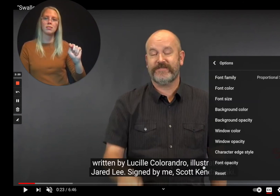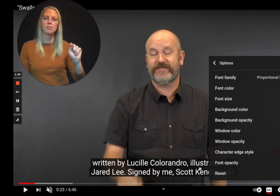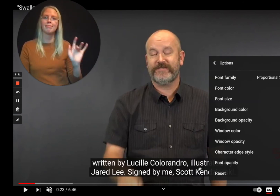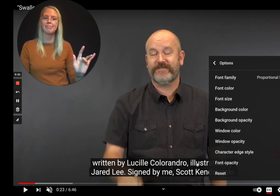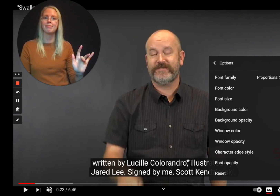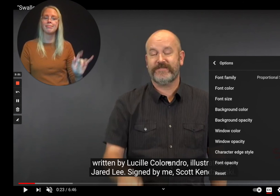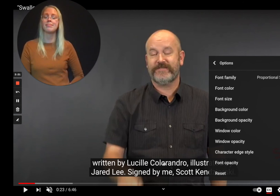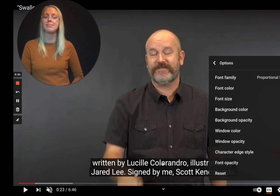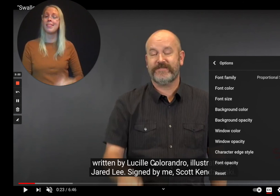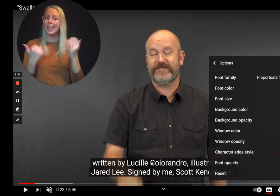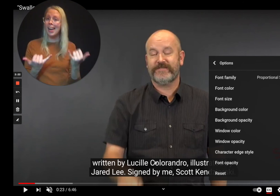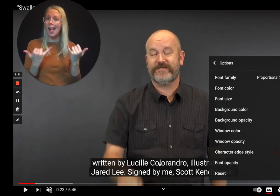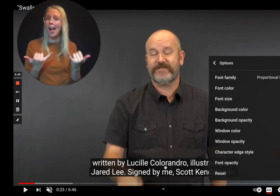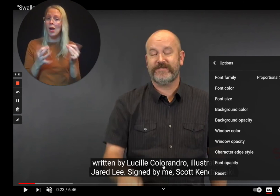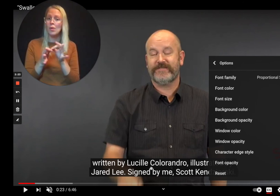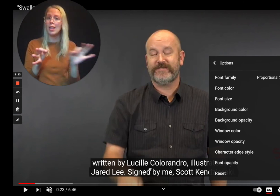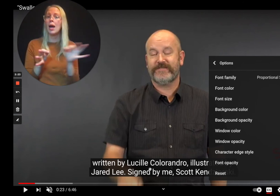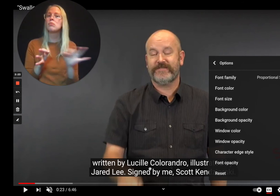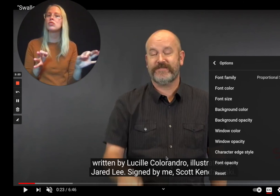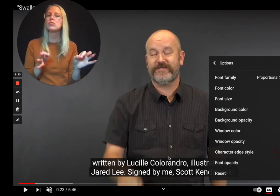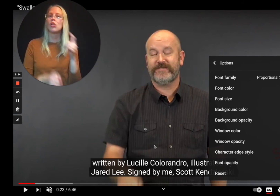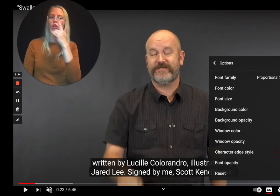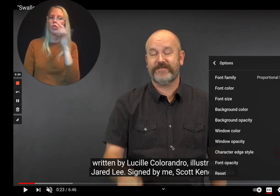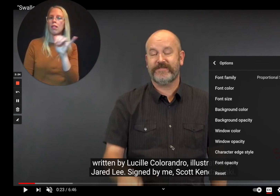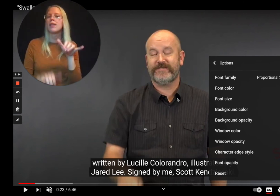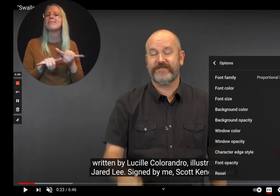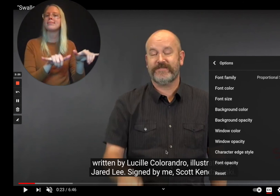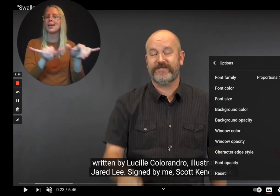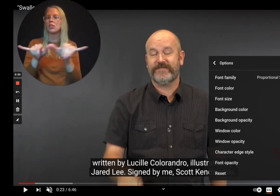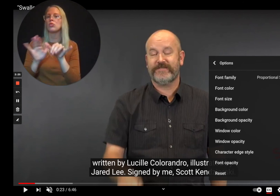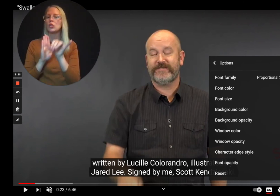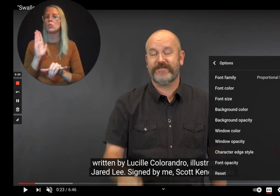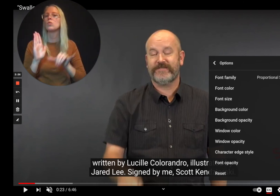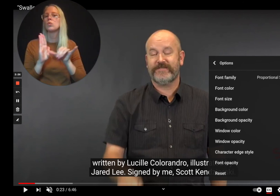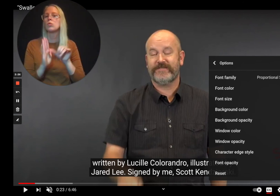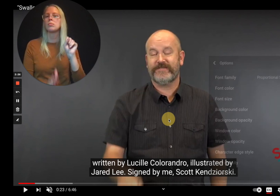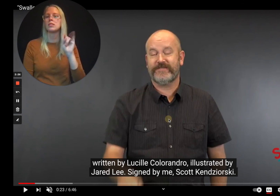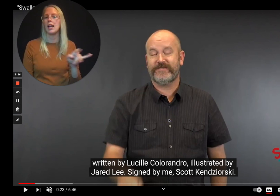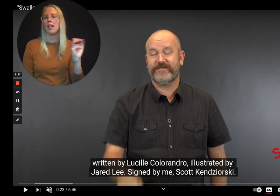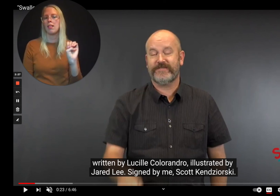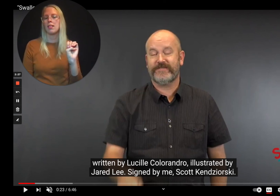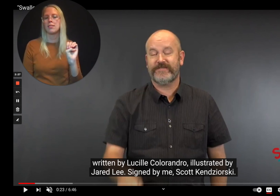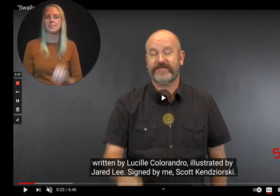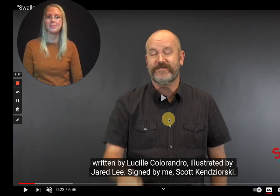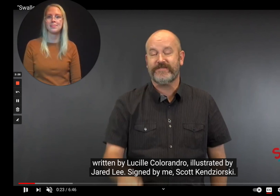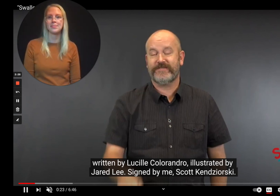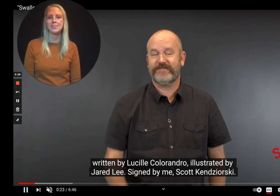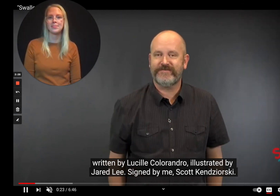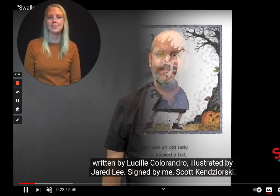Now you’ll see the captions are back to the standard YouTube style.